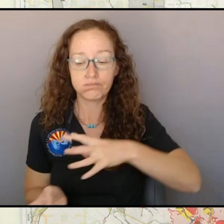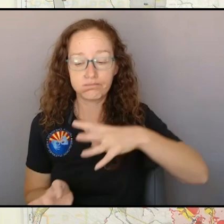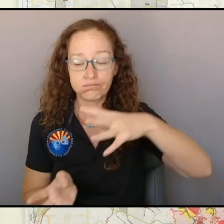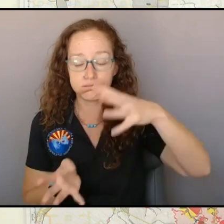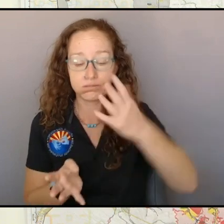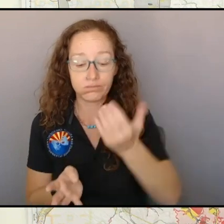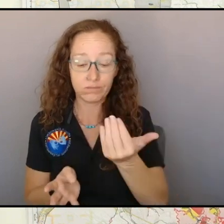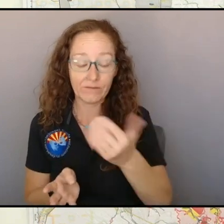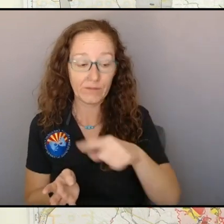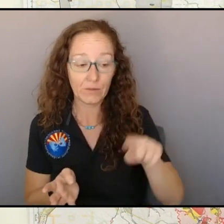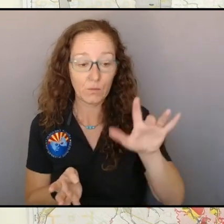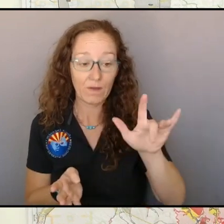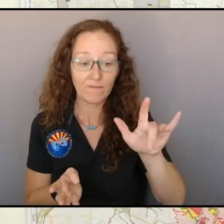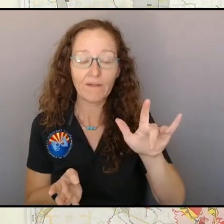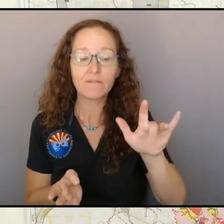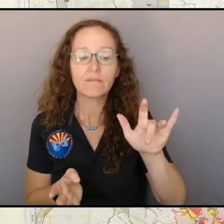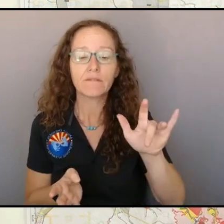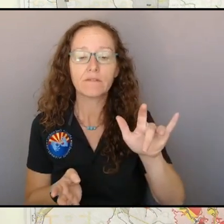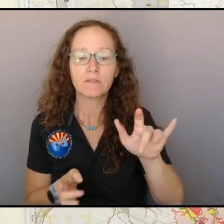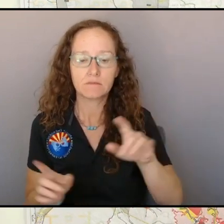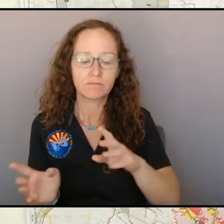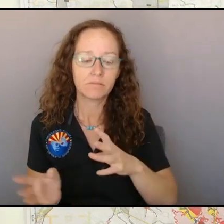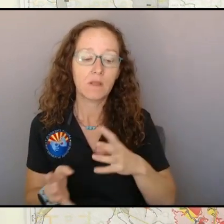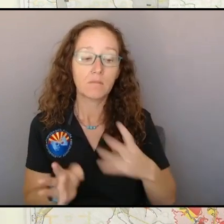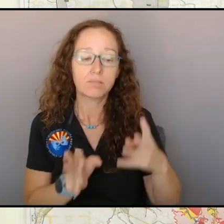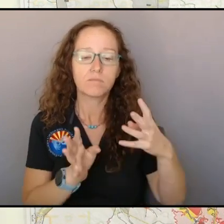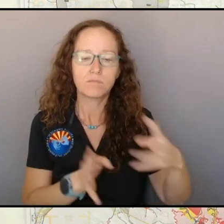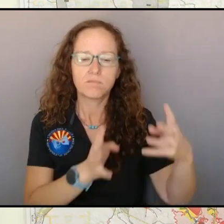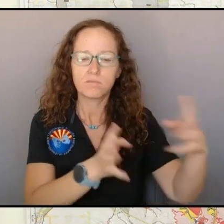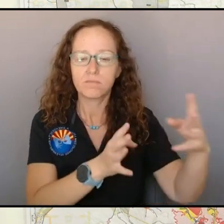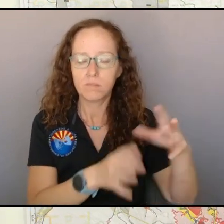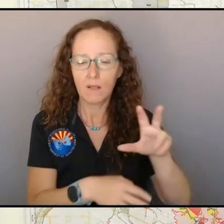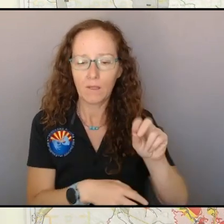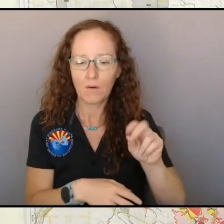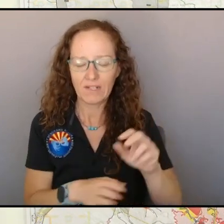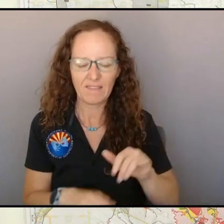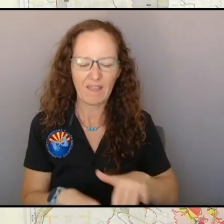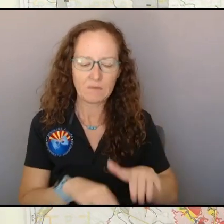down low with gusts to 30. Up high it was 25, gusts 35 plus. So